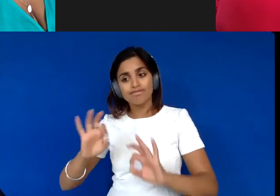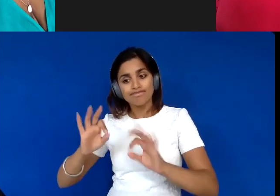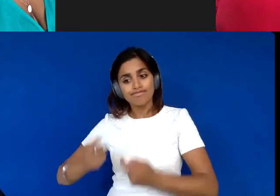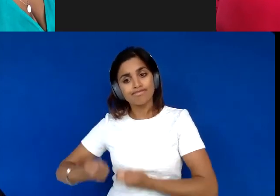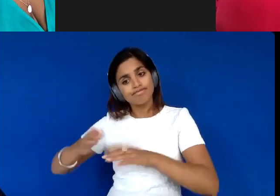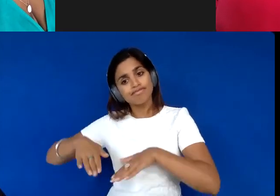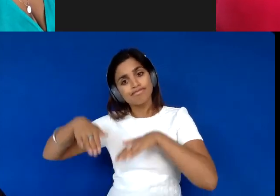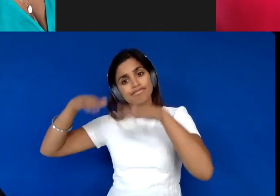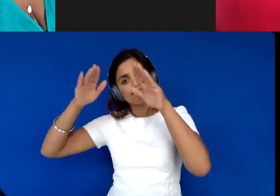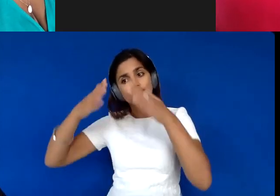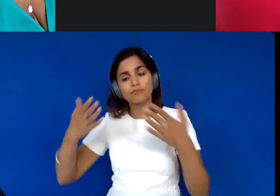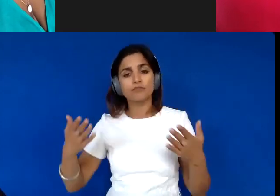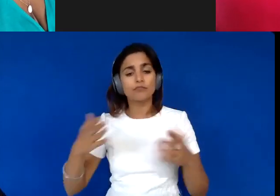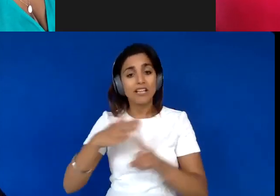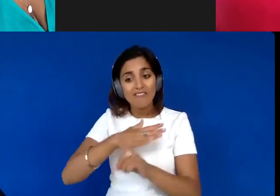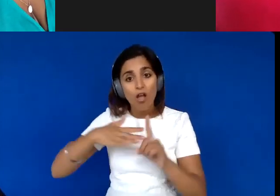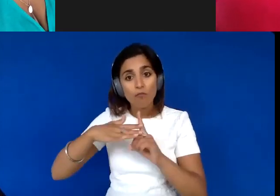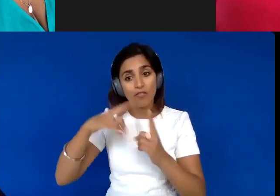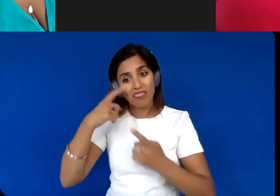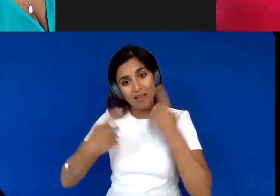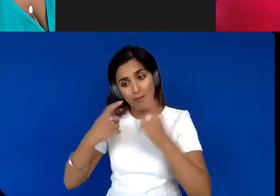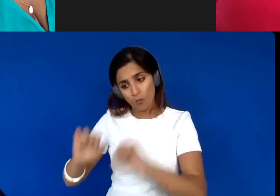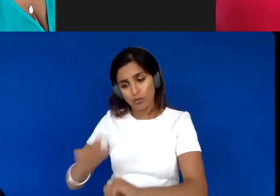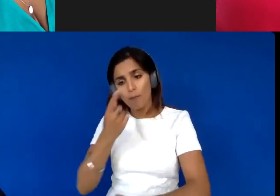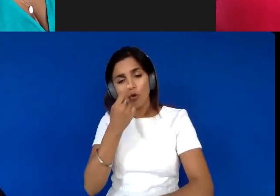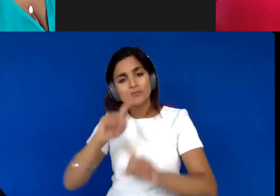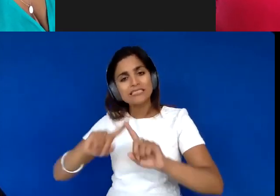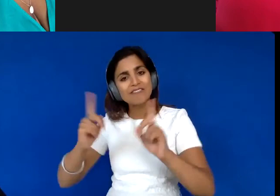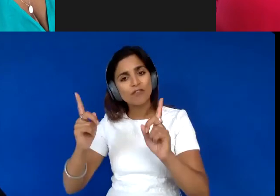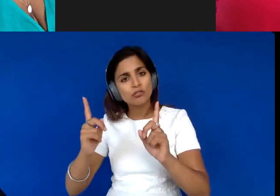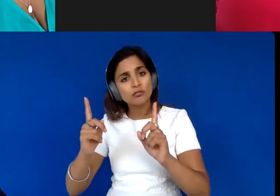even considered their differences and so therefore they may have made adaptations